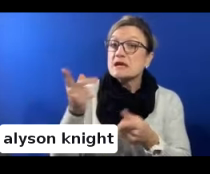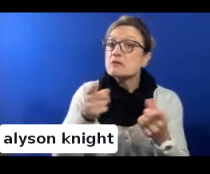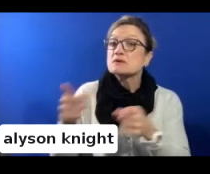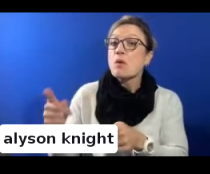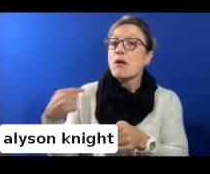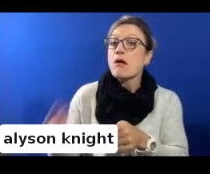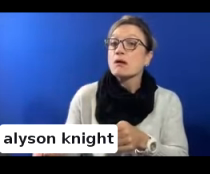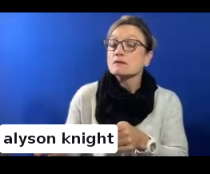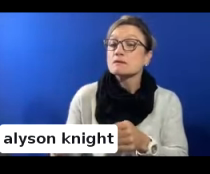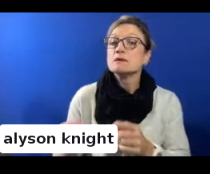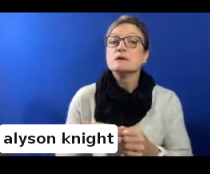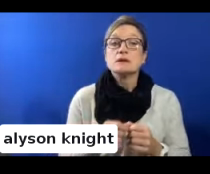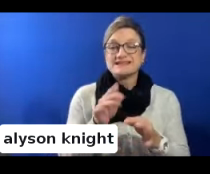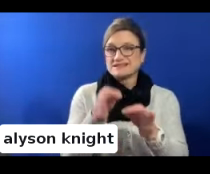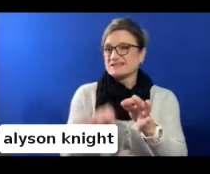It's a simple form, just two questions.